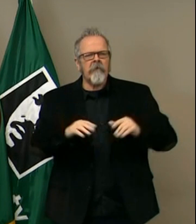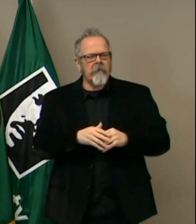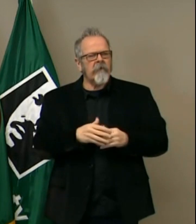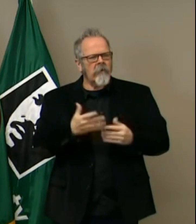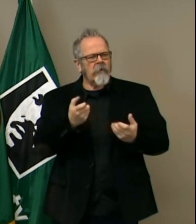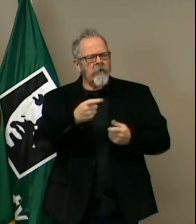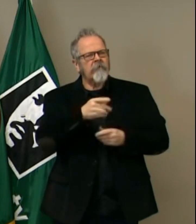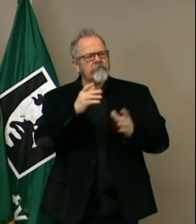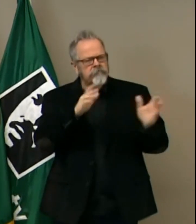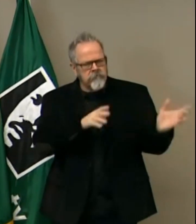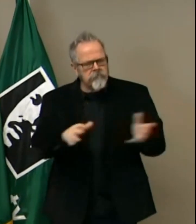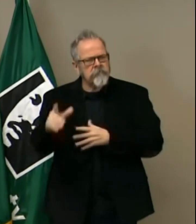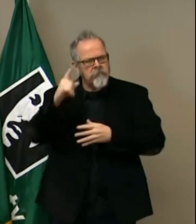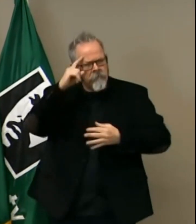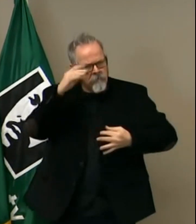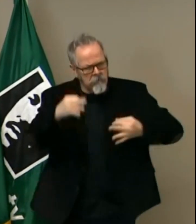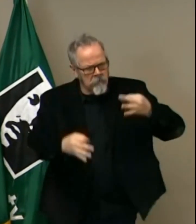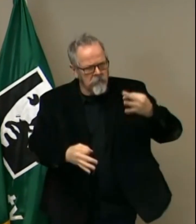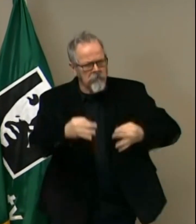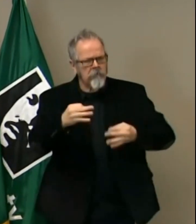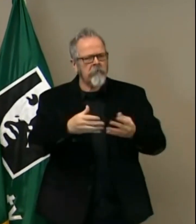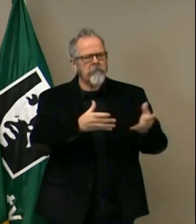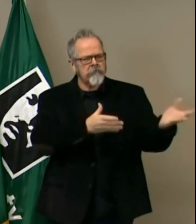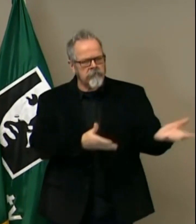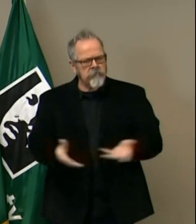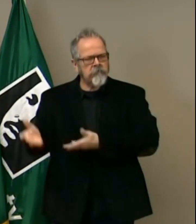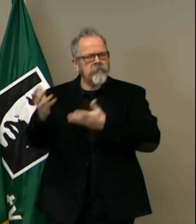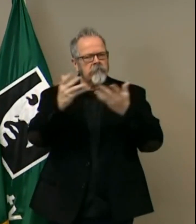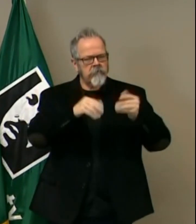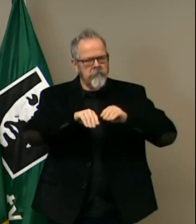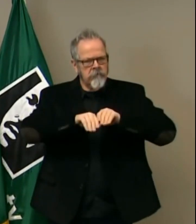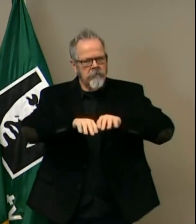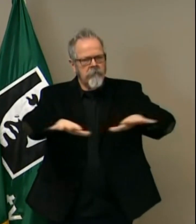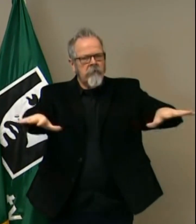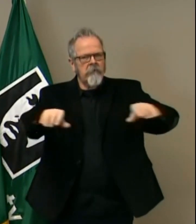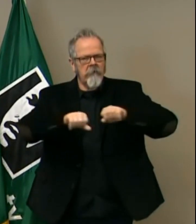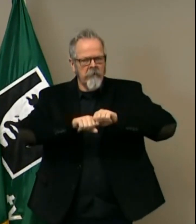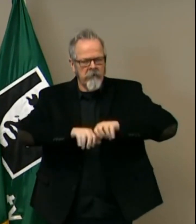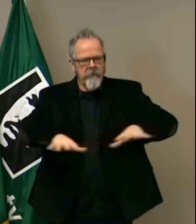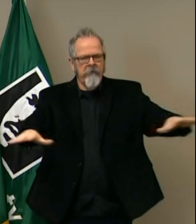keeping open pharmacies childcare and daycare facilities school-based food